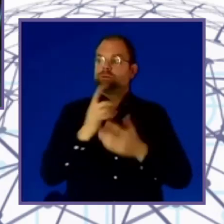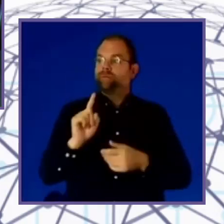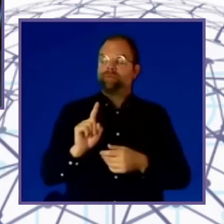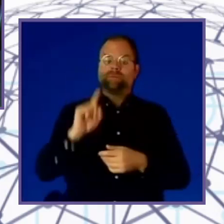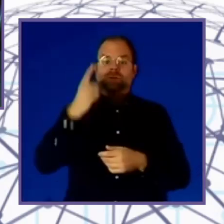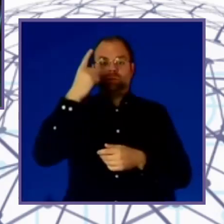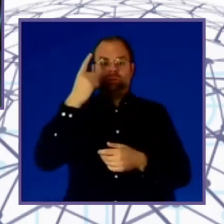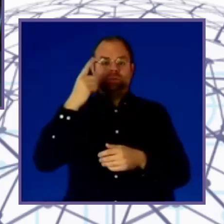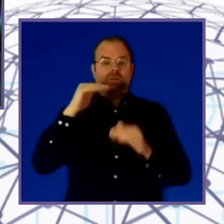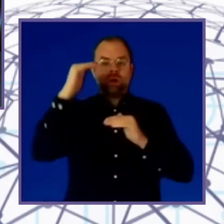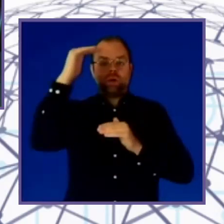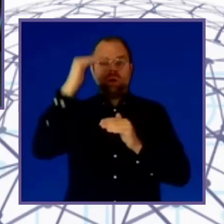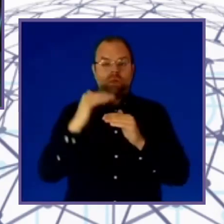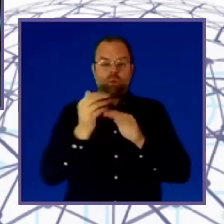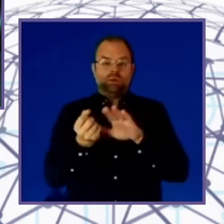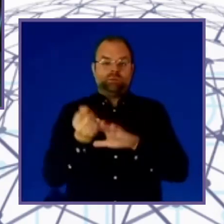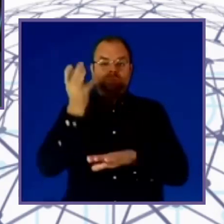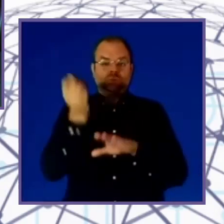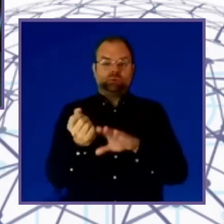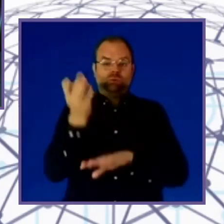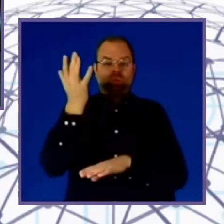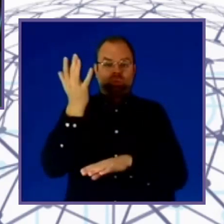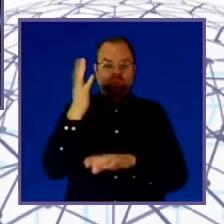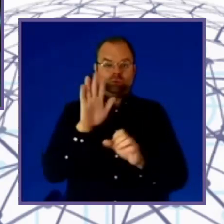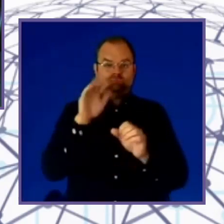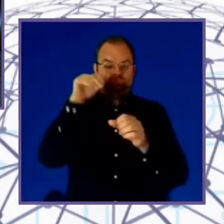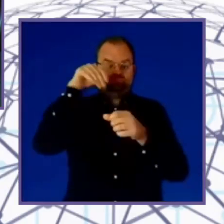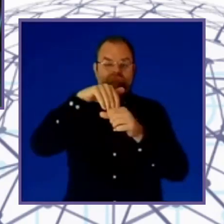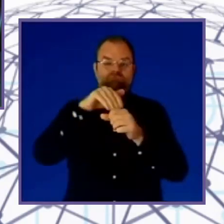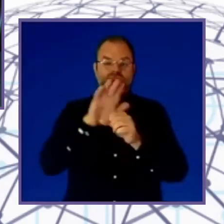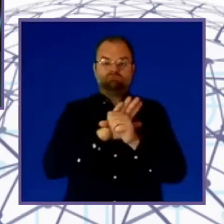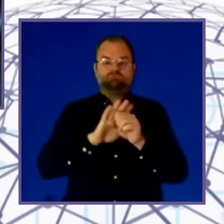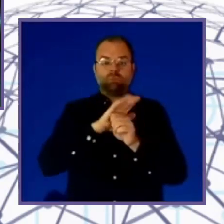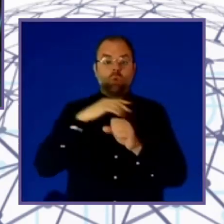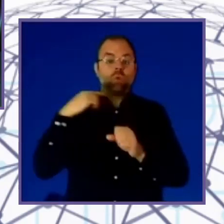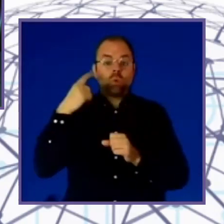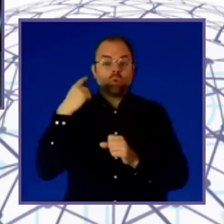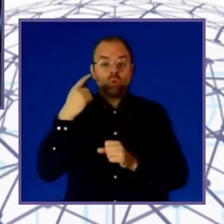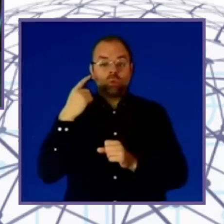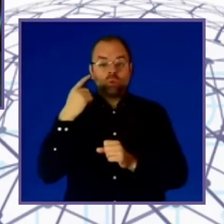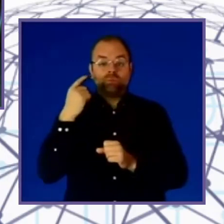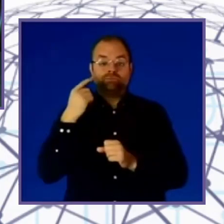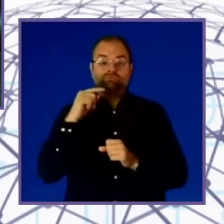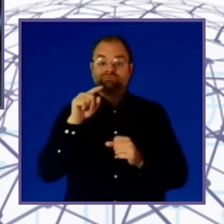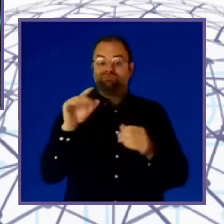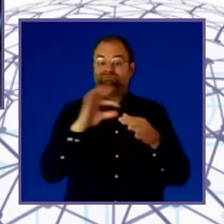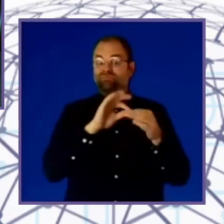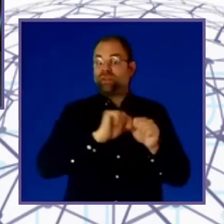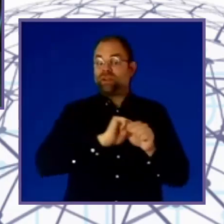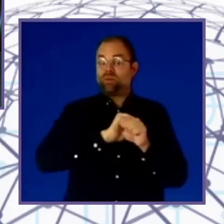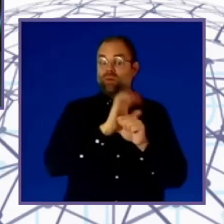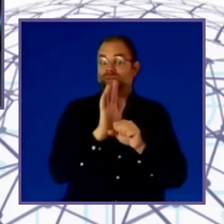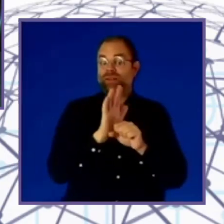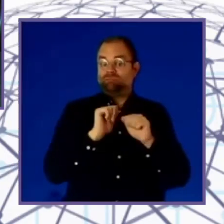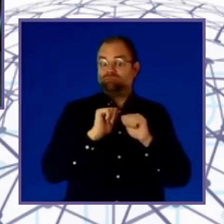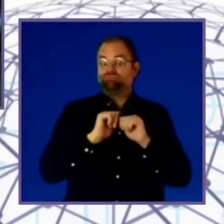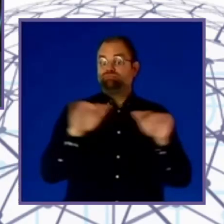use their cars due to inaccessible environments to access critical goods and services, health